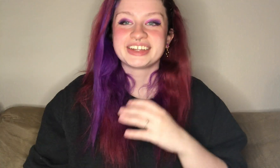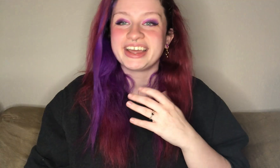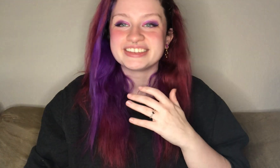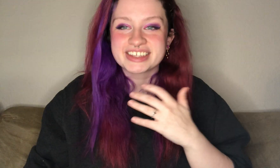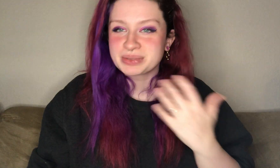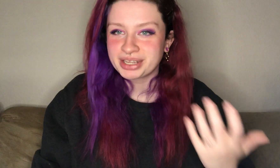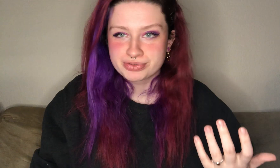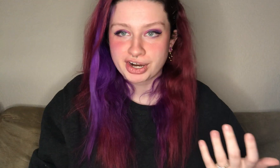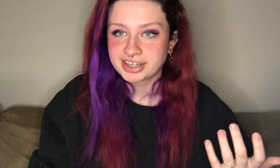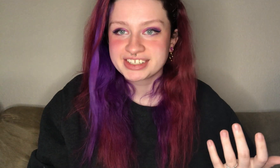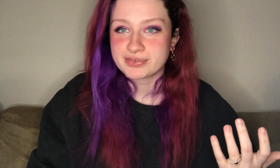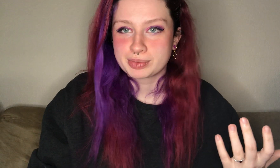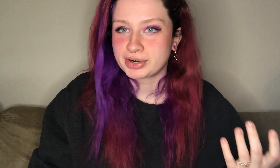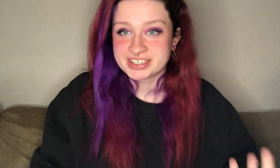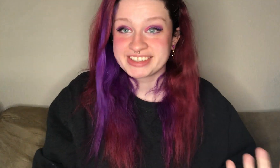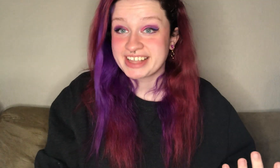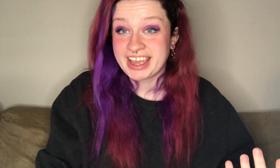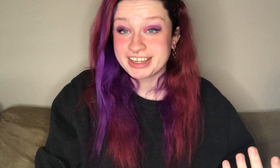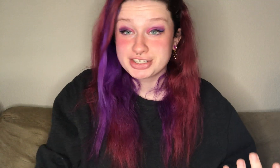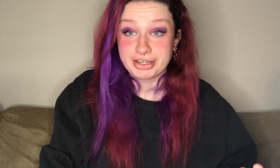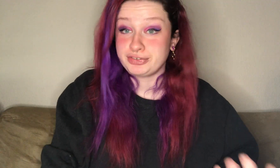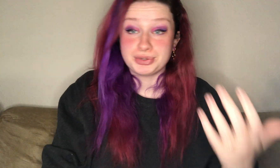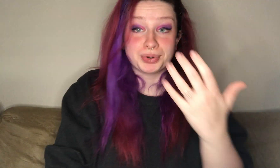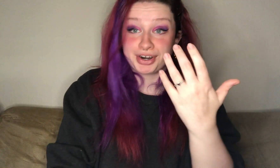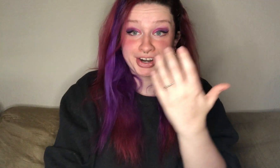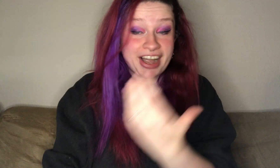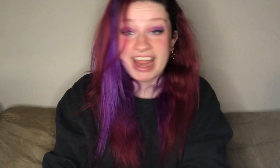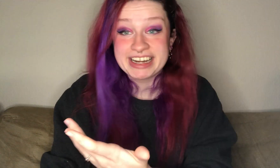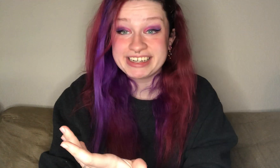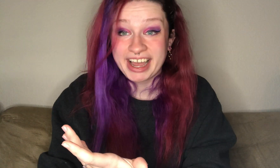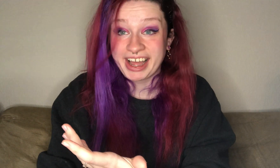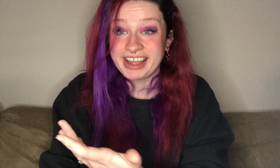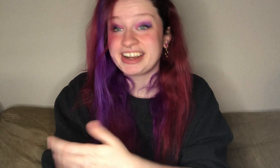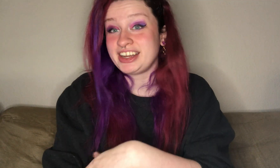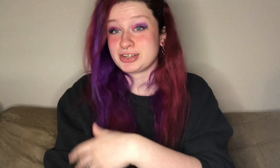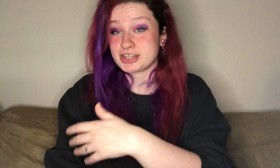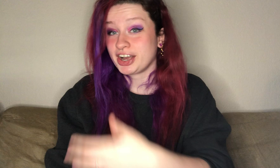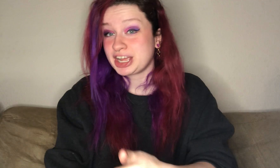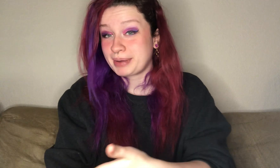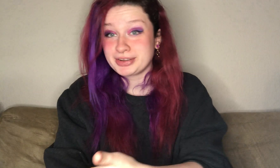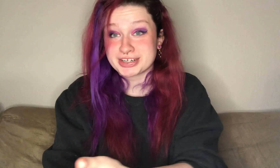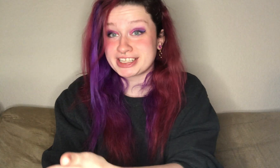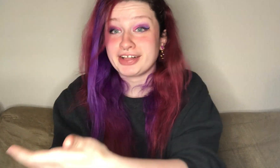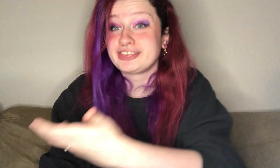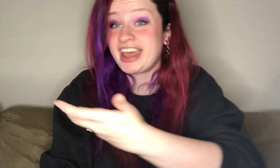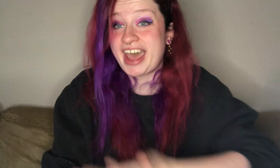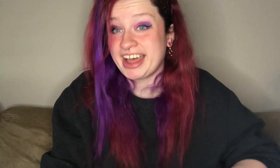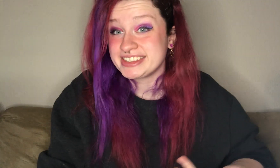and this applies regardless of the person's age if you are 89 and you're talking about yourself as